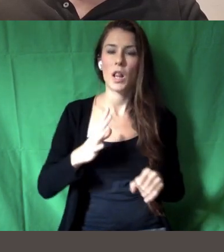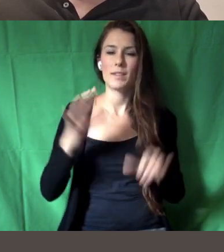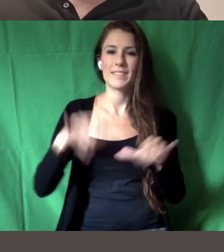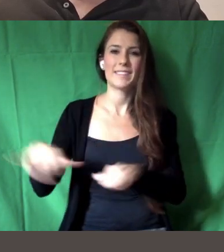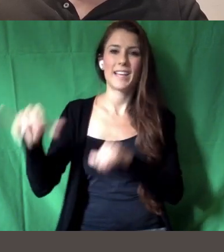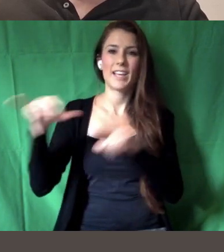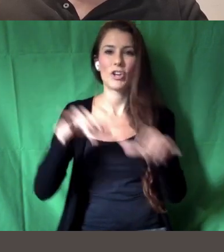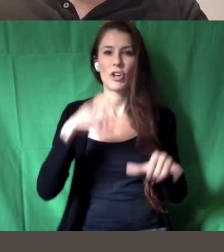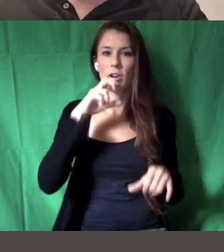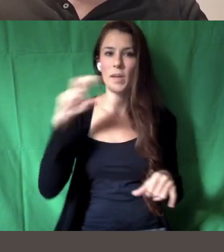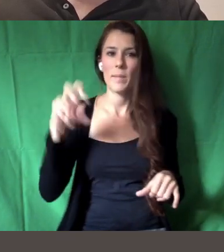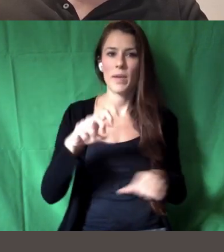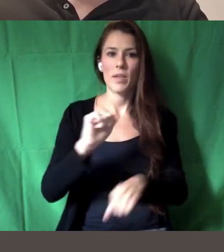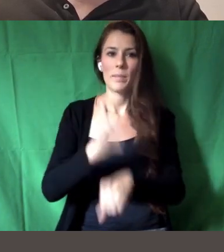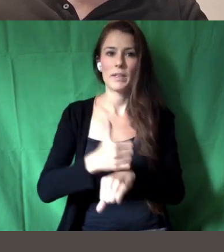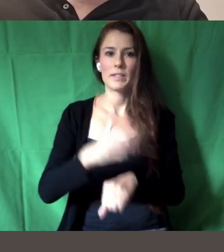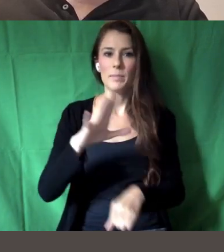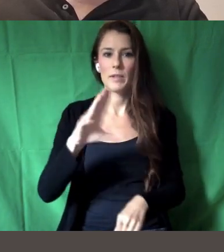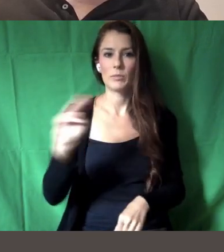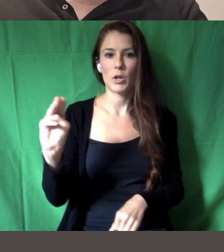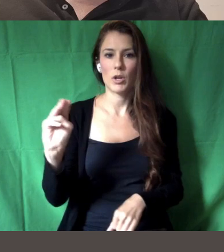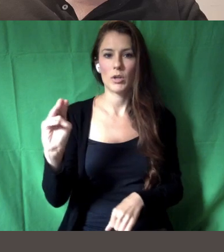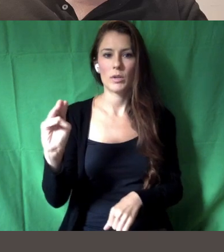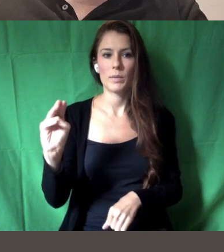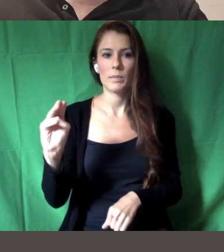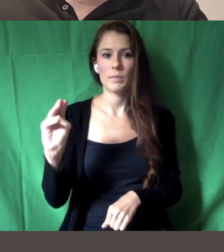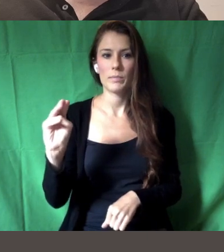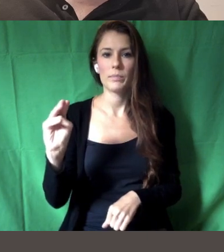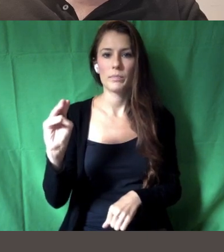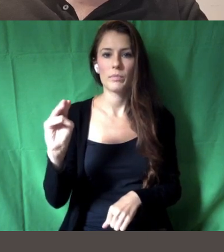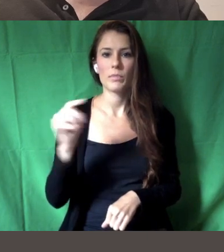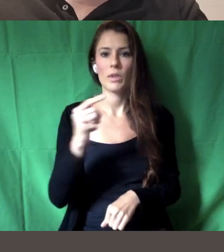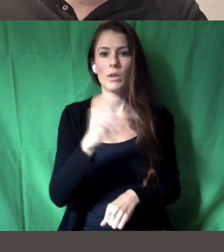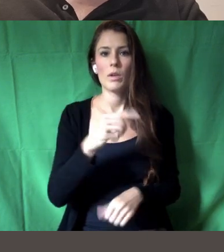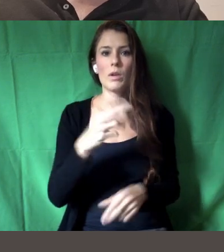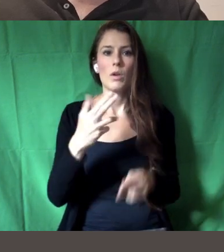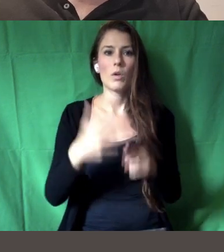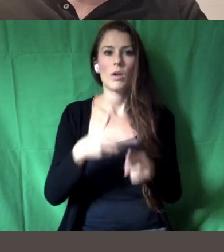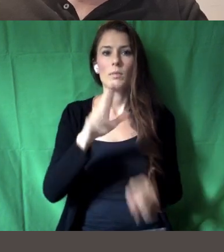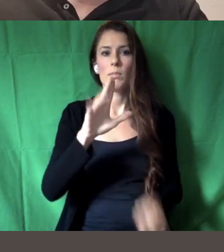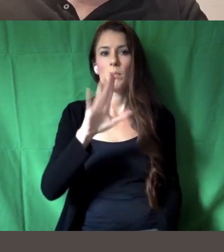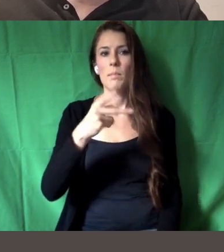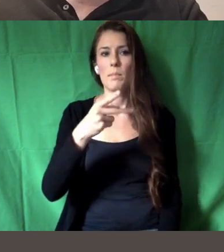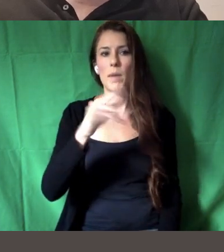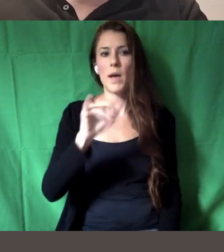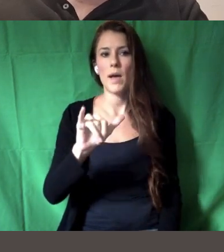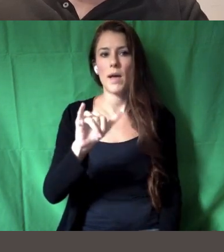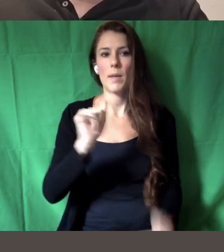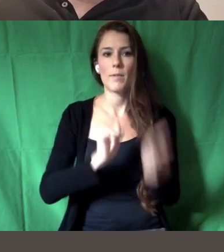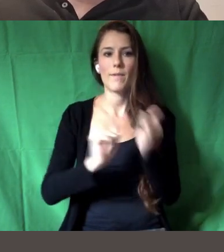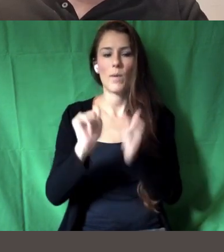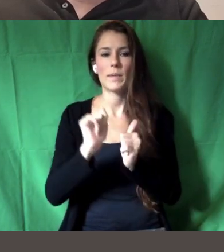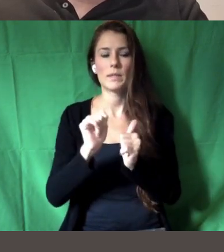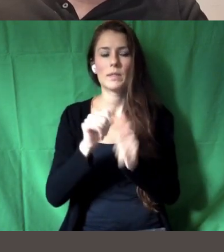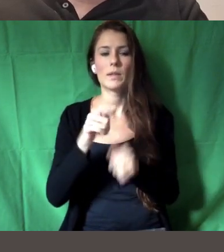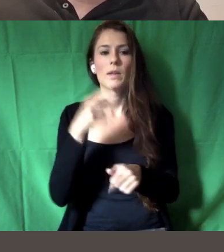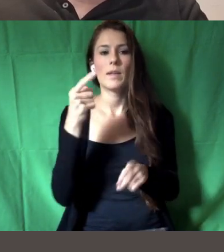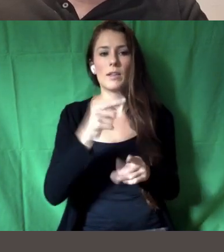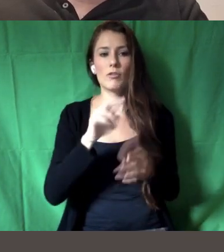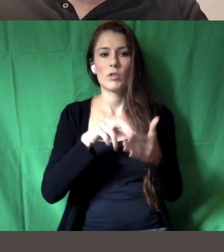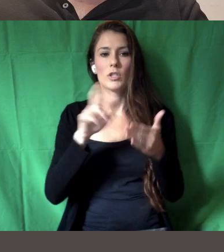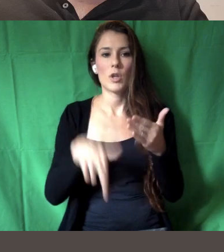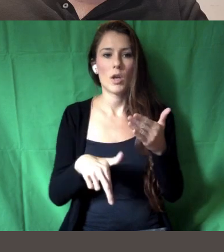standard Python benchmarks set which is called pyperformance and these are results